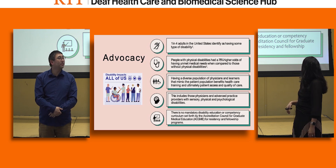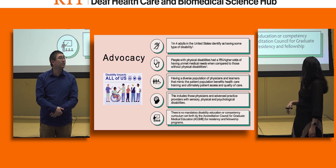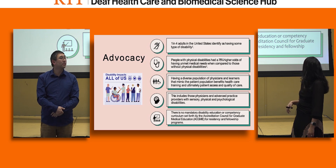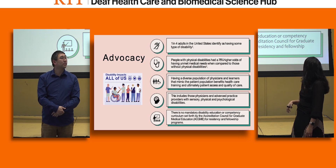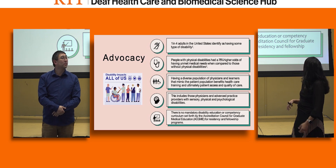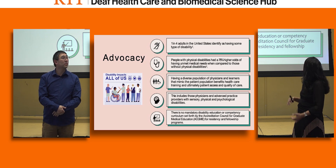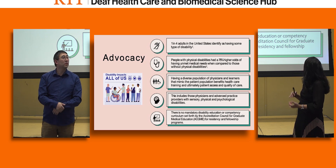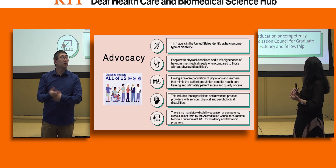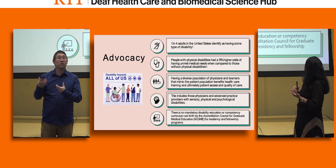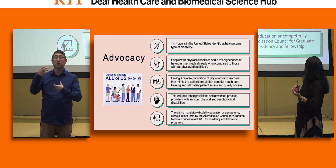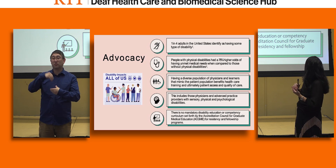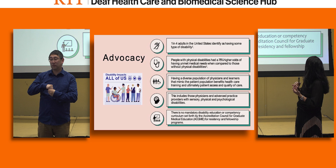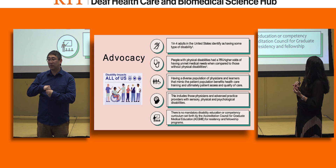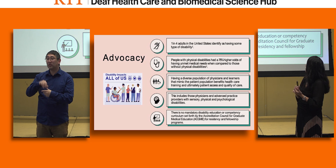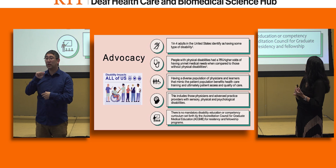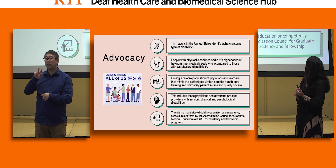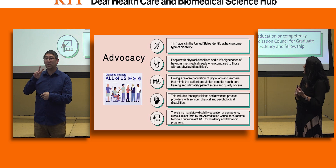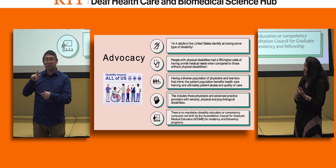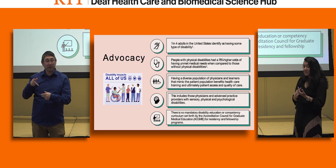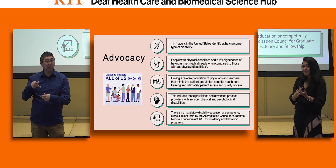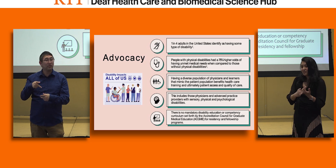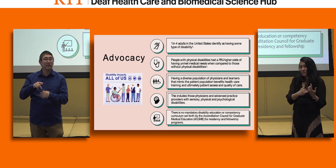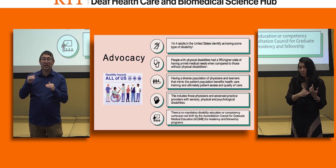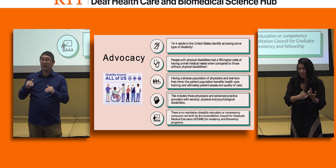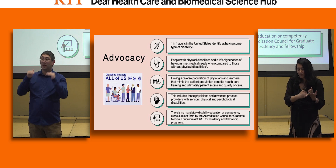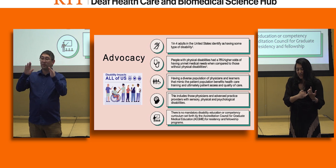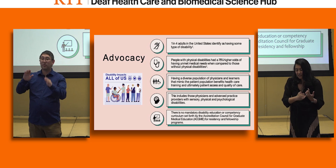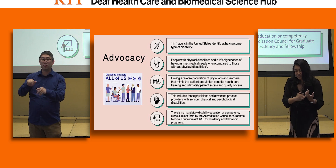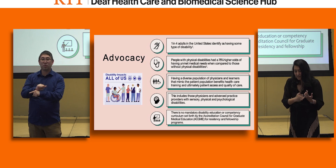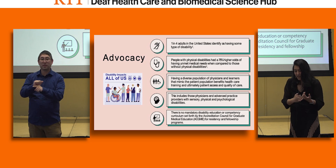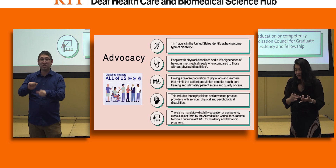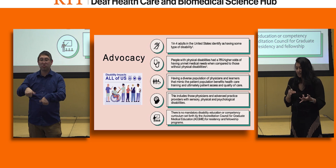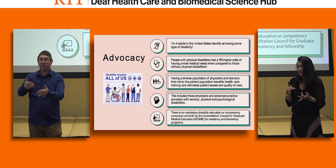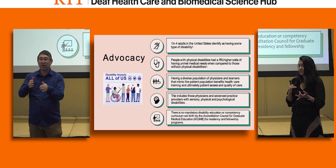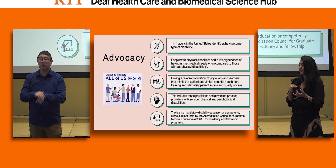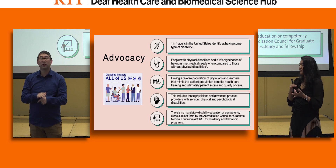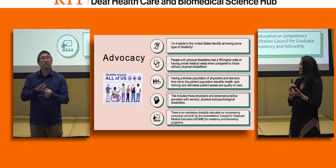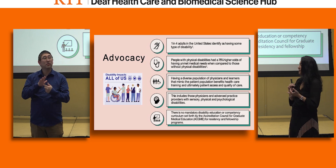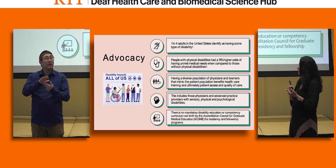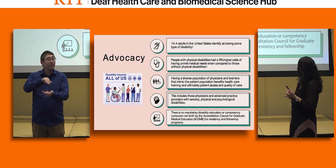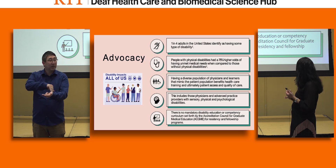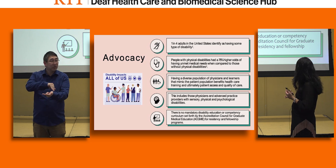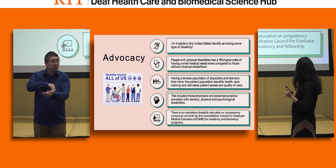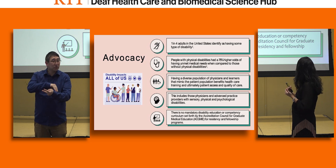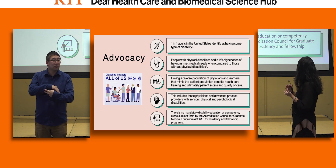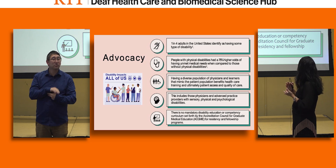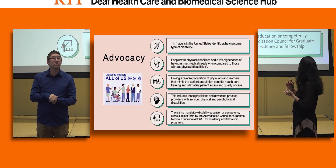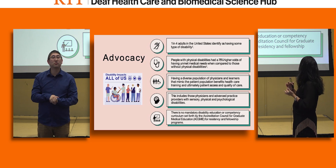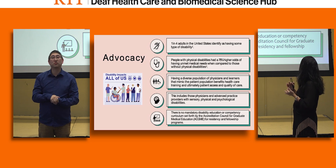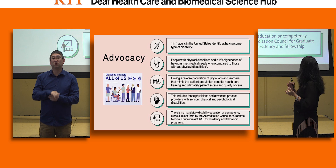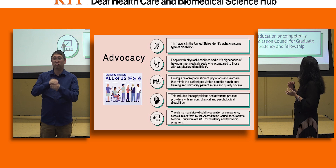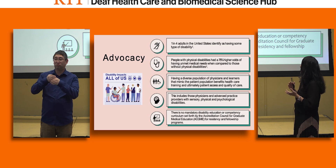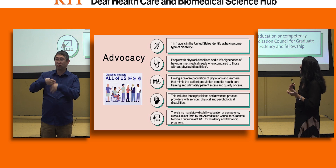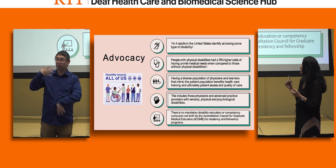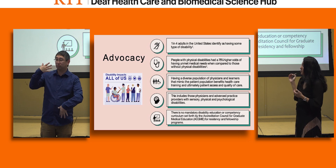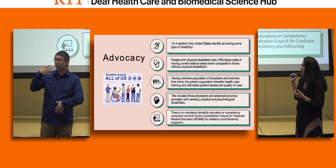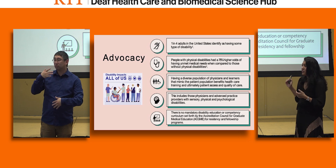And so, this includes APPs, advanced practice providers, this includes physicians, and these are people